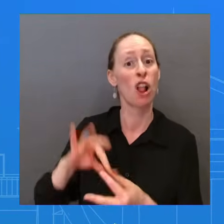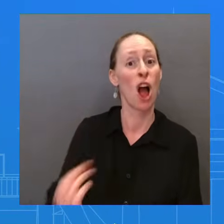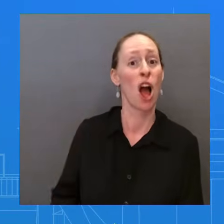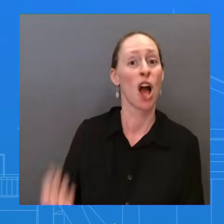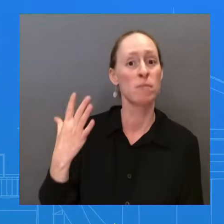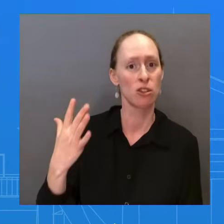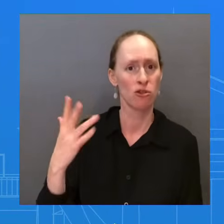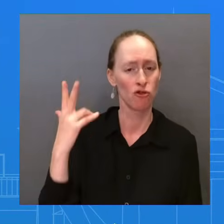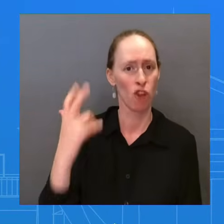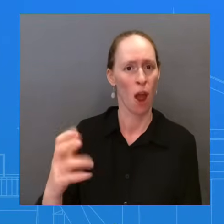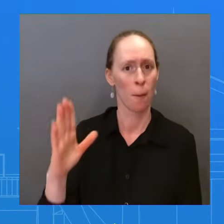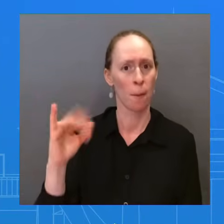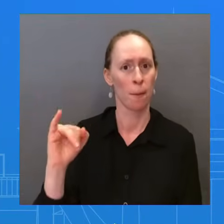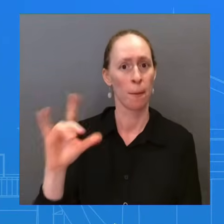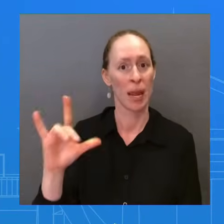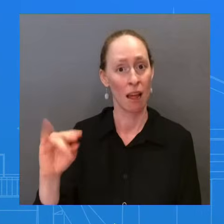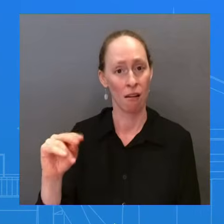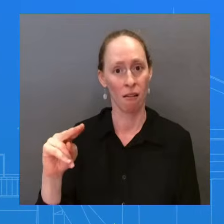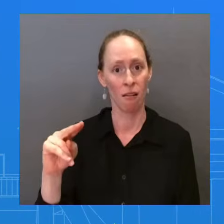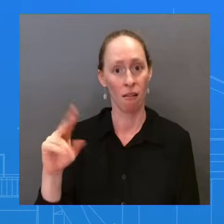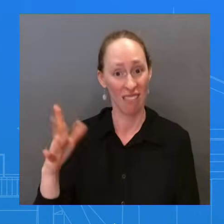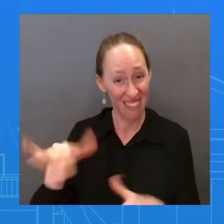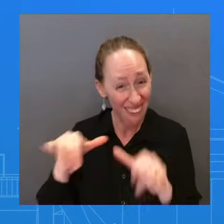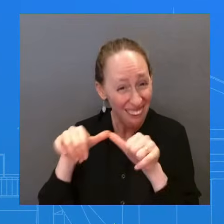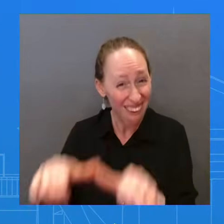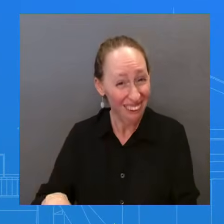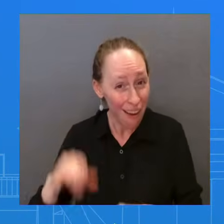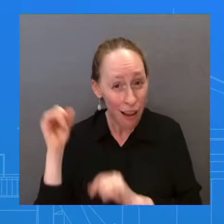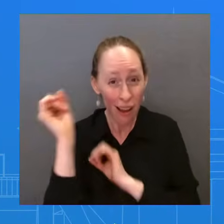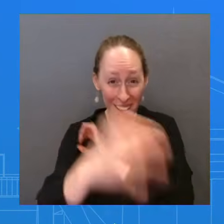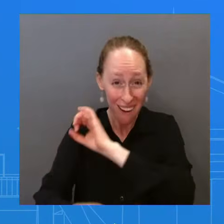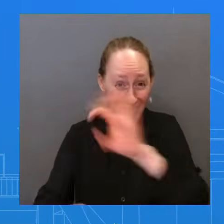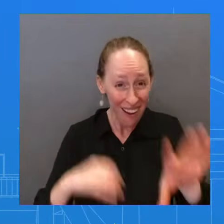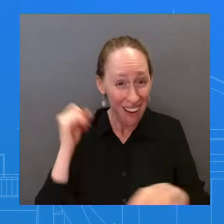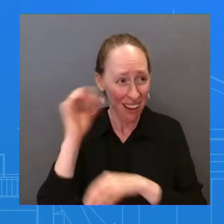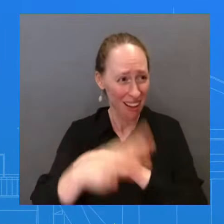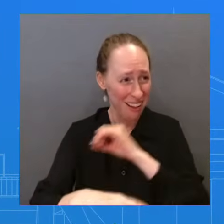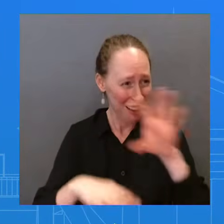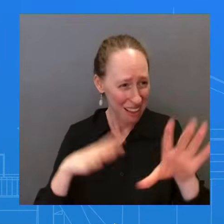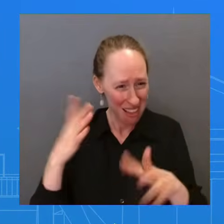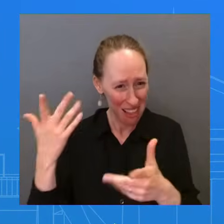the struggle that we've seen -- bode for getting additional Ukraine funding in the fall?